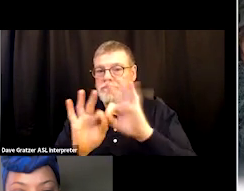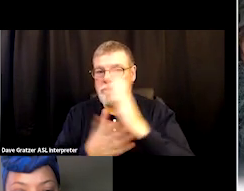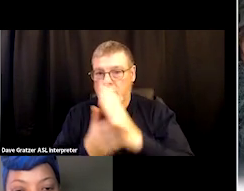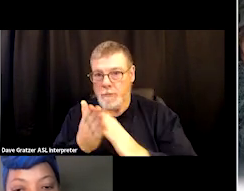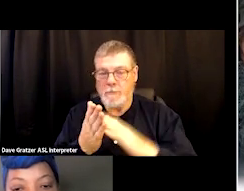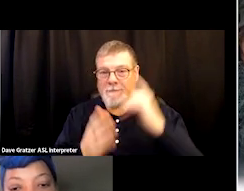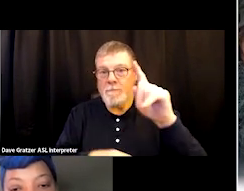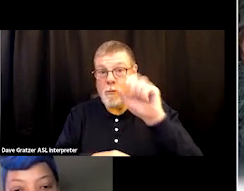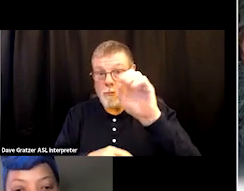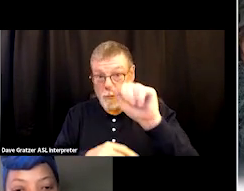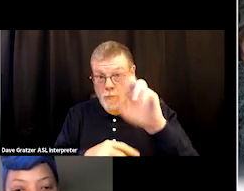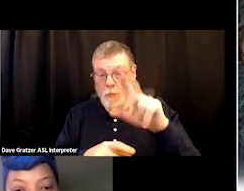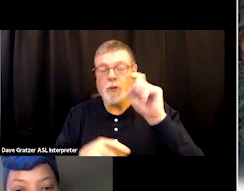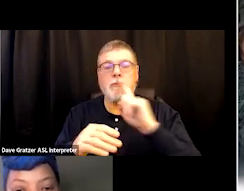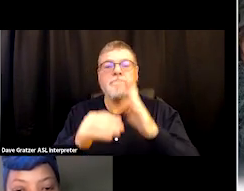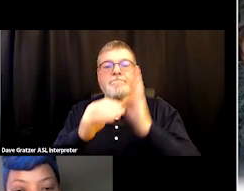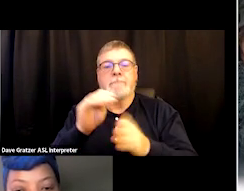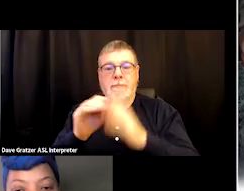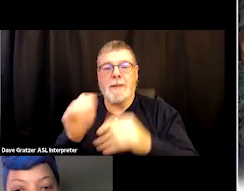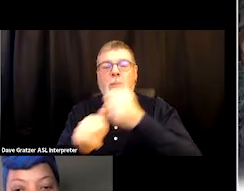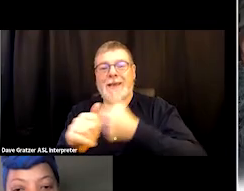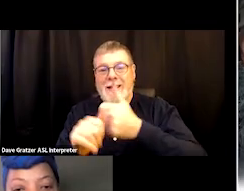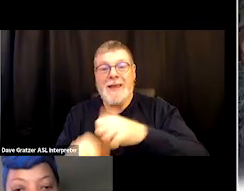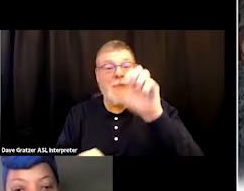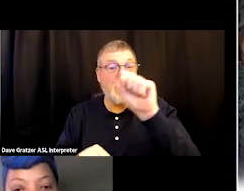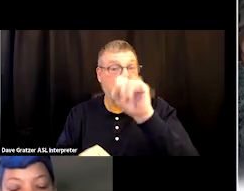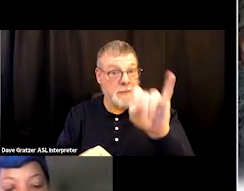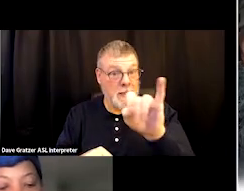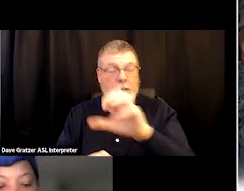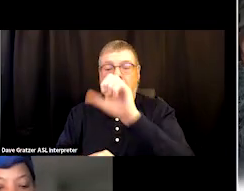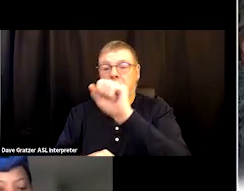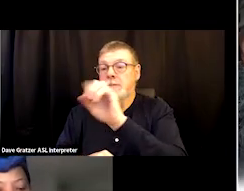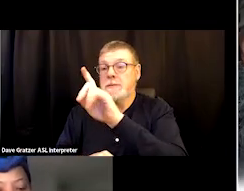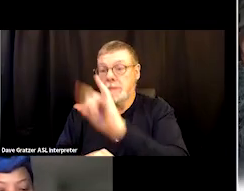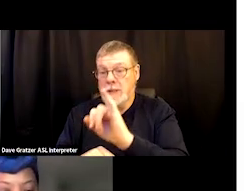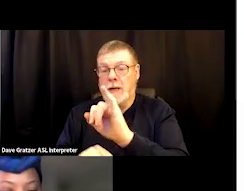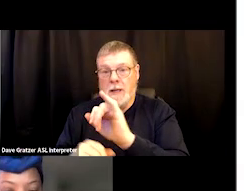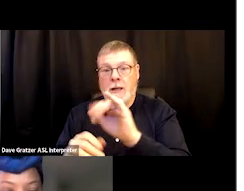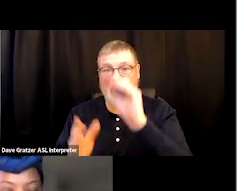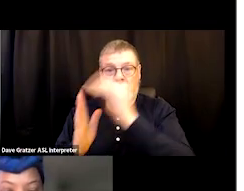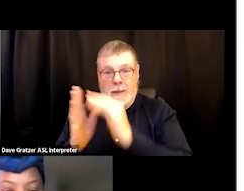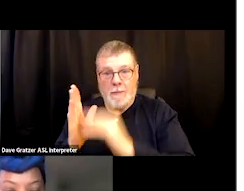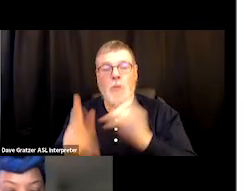that should be completed with each SSI and SSDI application that you submit using the SOAR model.